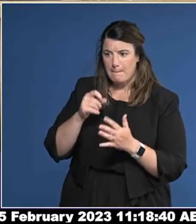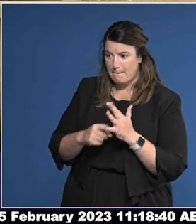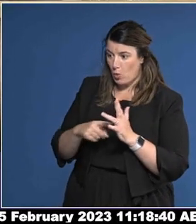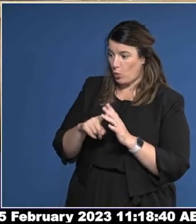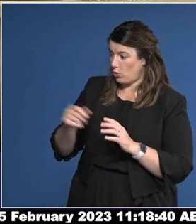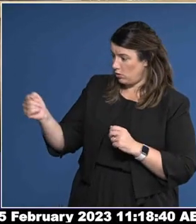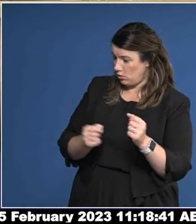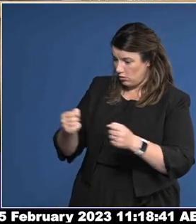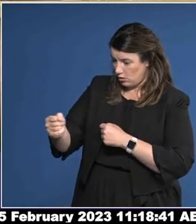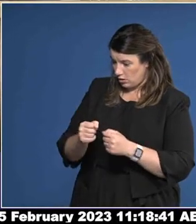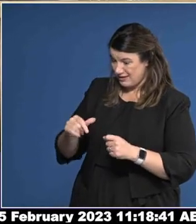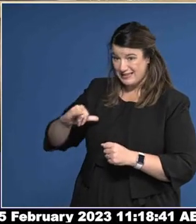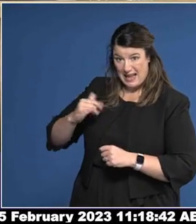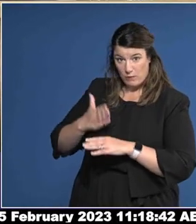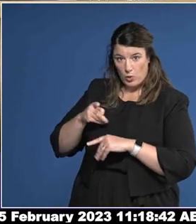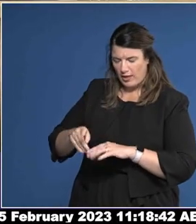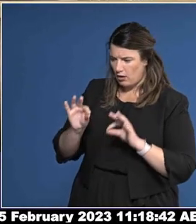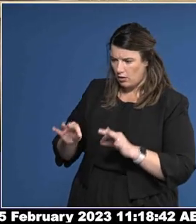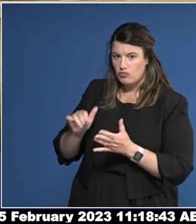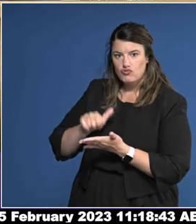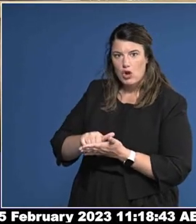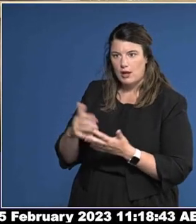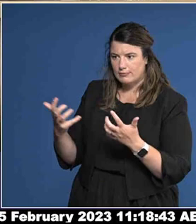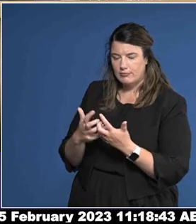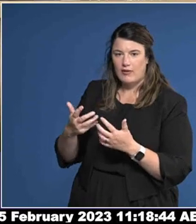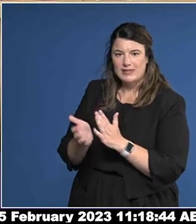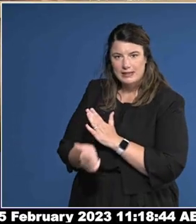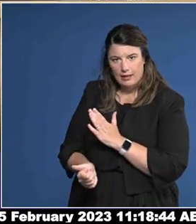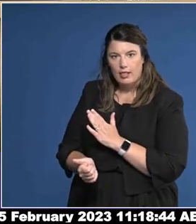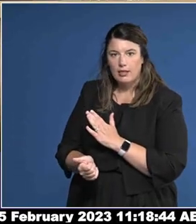Role clarification is really important to getting that right and assessing the roles